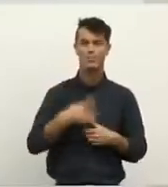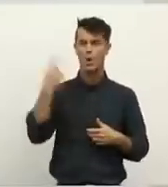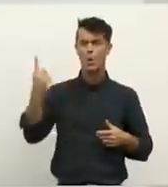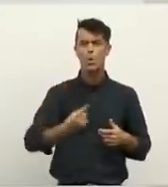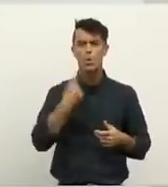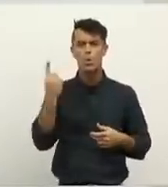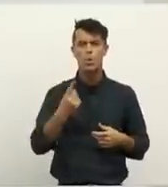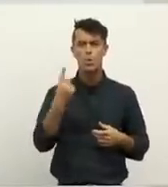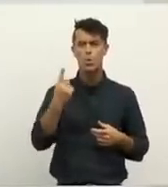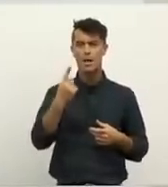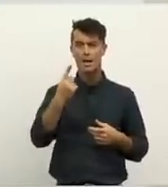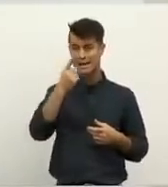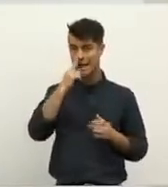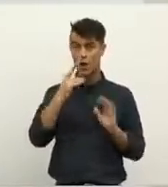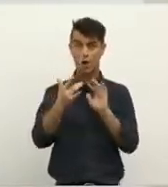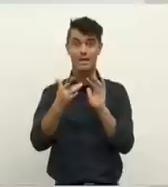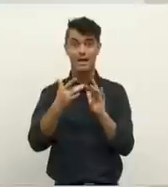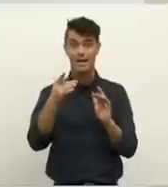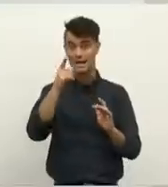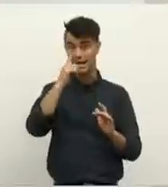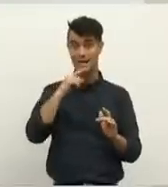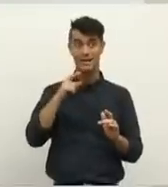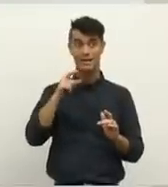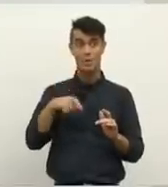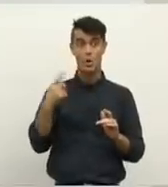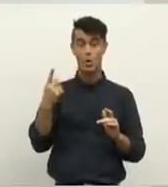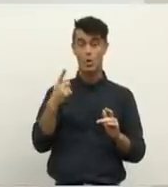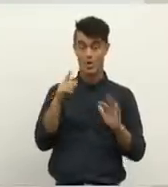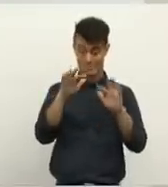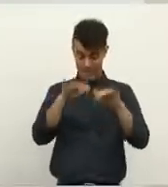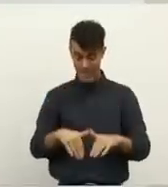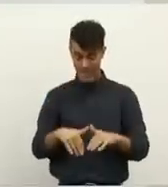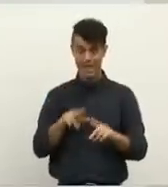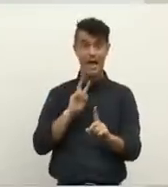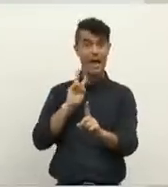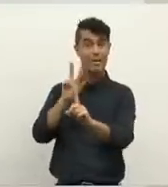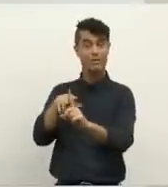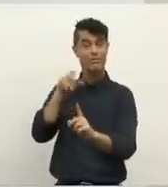Who can do this? Can the prescriber who has completed the application,